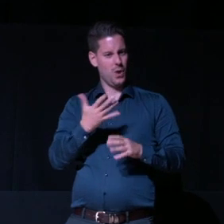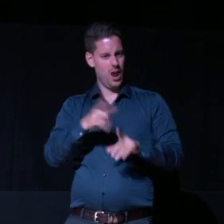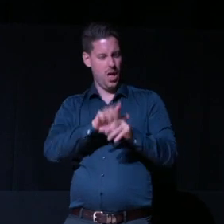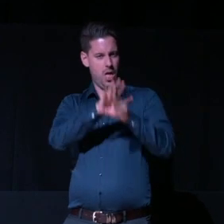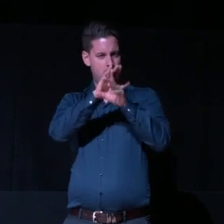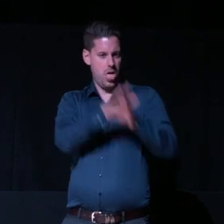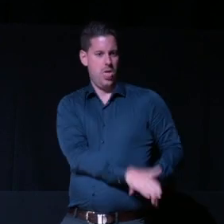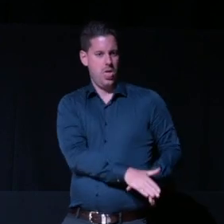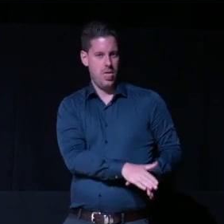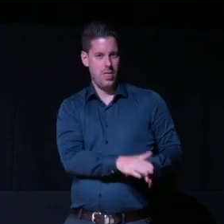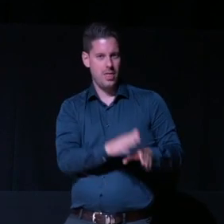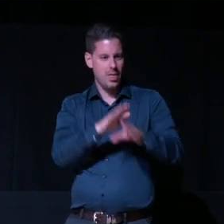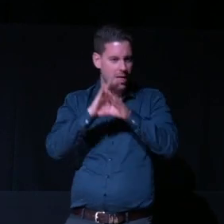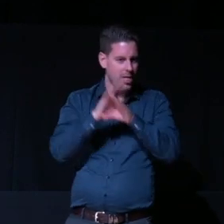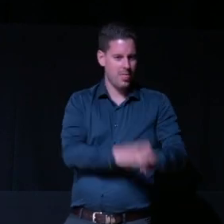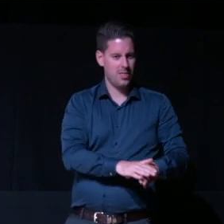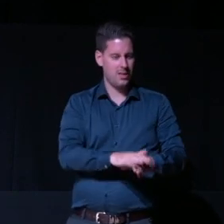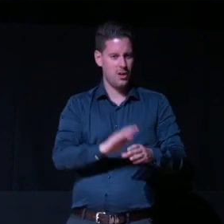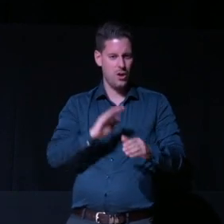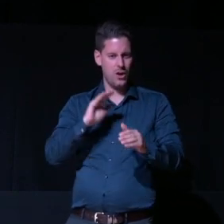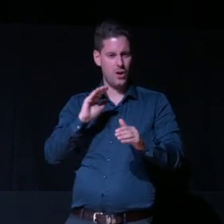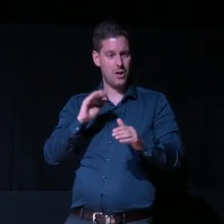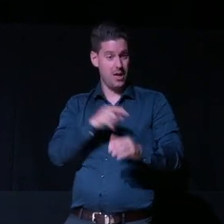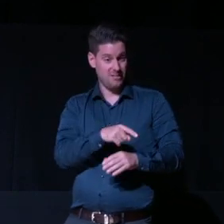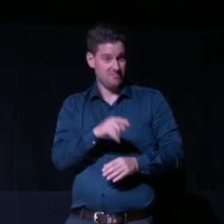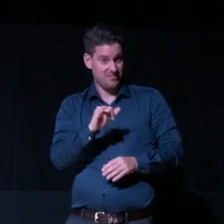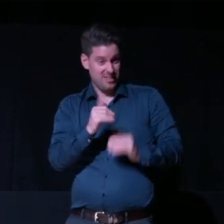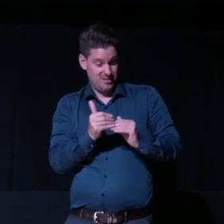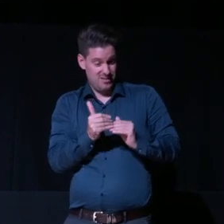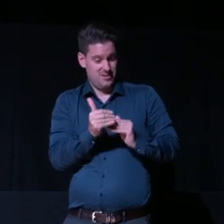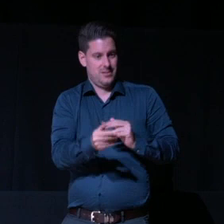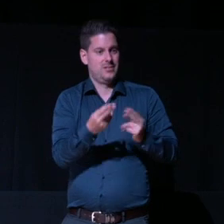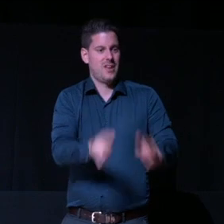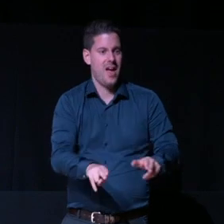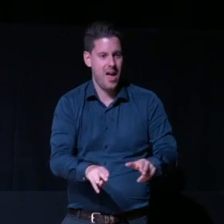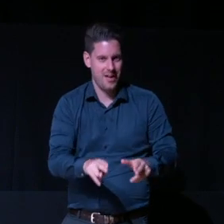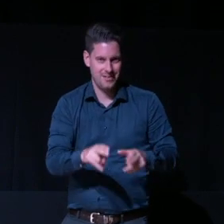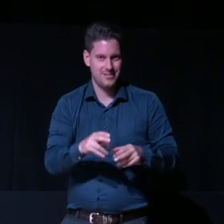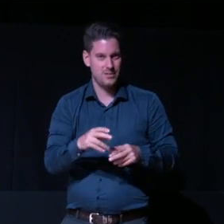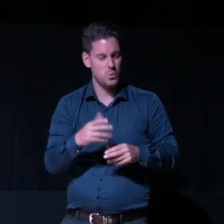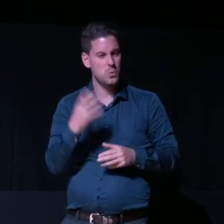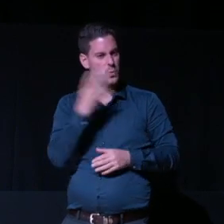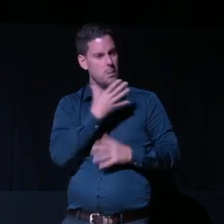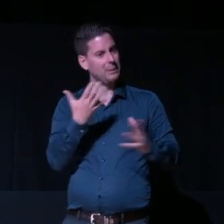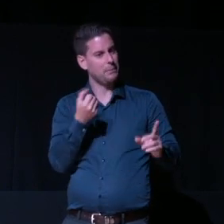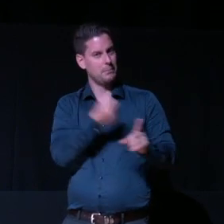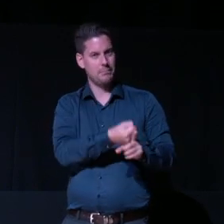and the cancelling just before he died you know that's that's that's a massive hit to a huge hit. And I think that's a huge figure in American art.